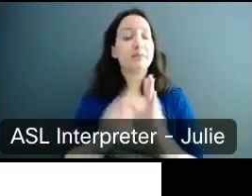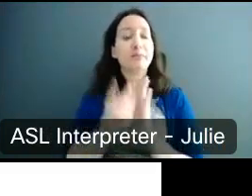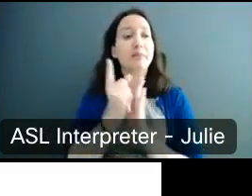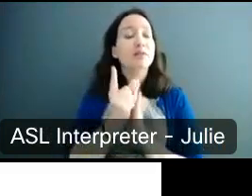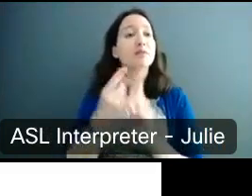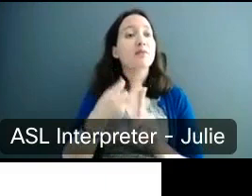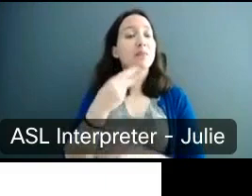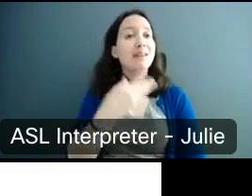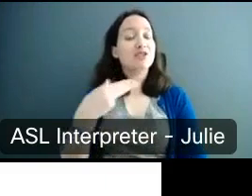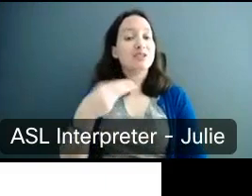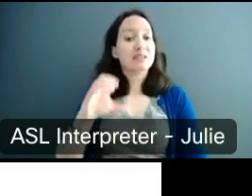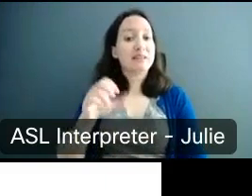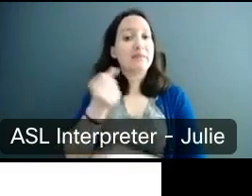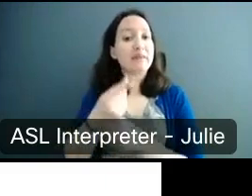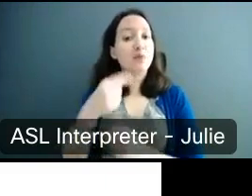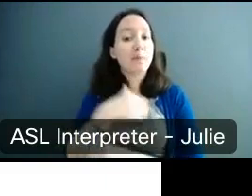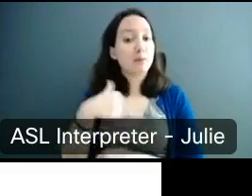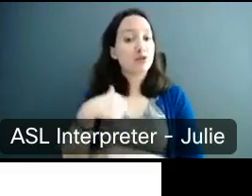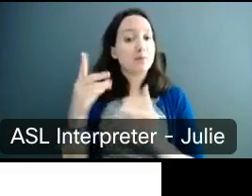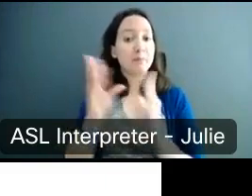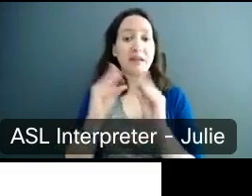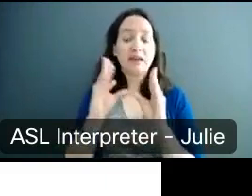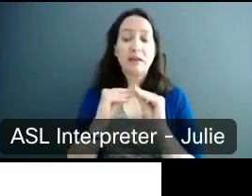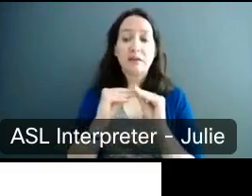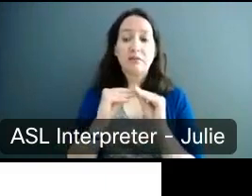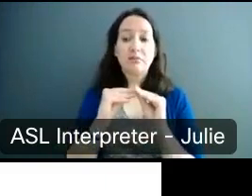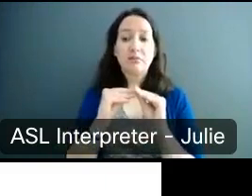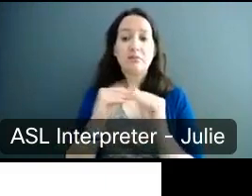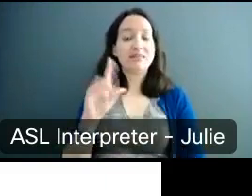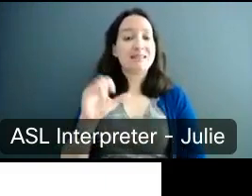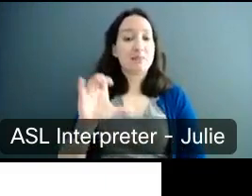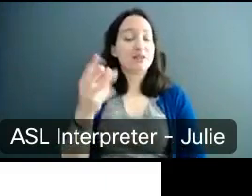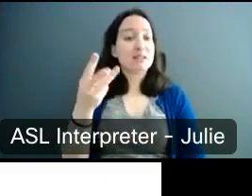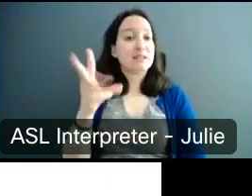Aco, I know annual membership meeting held on December 16th 2021.